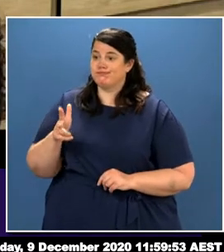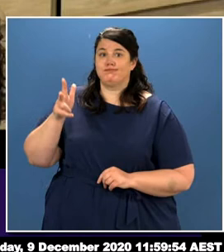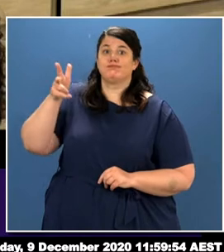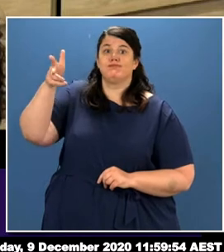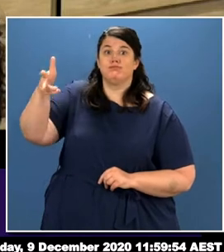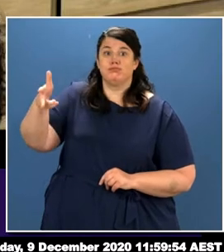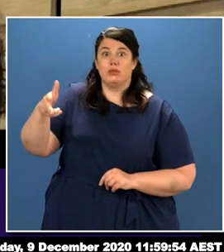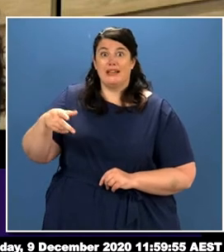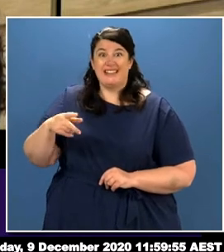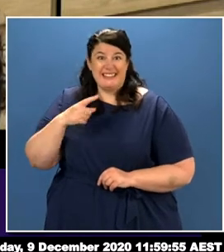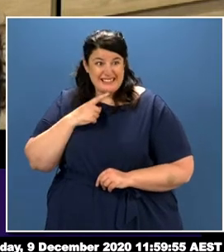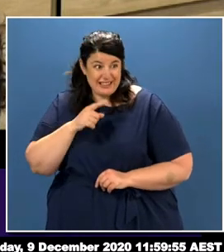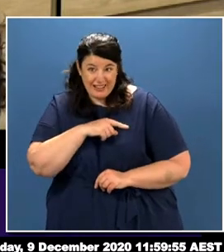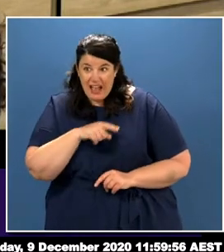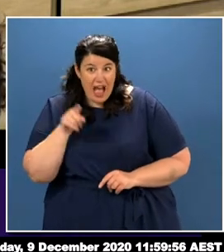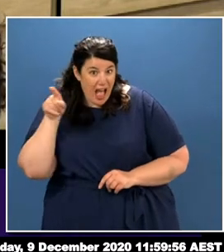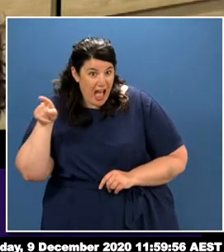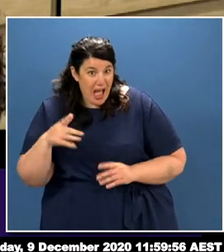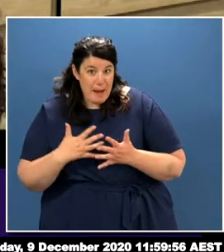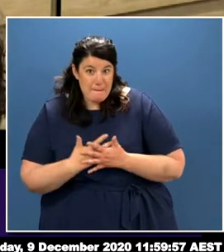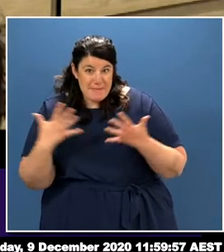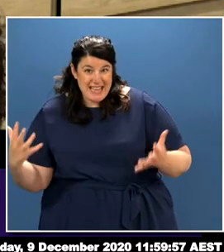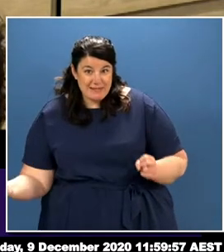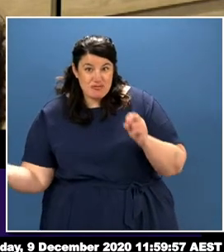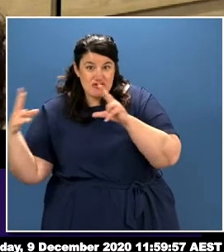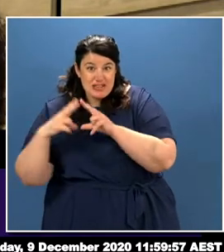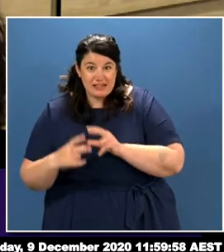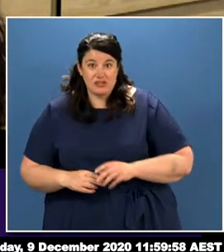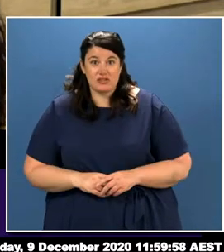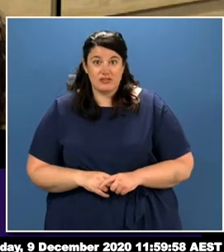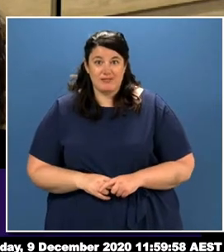that was the big bridge. Right.